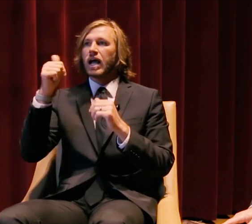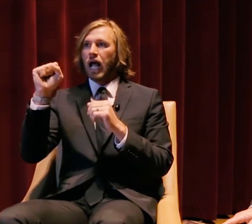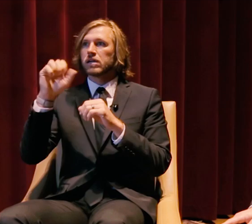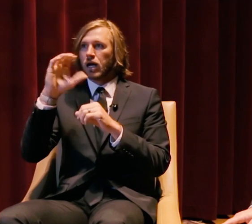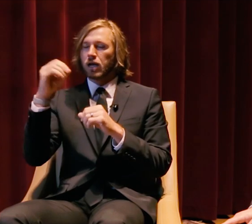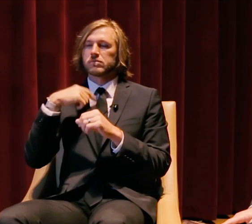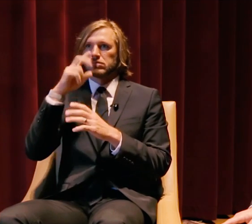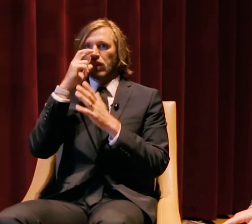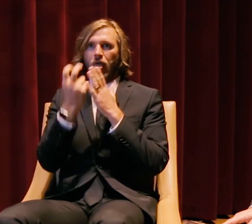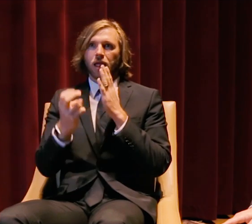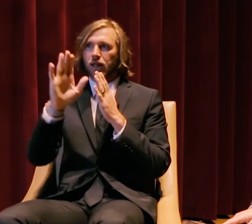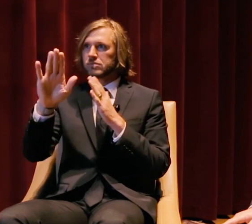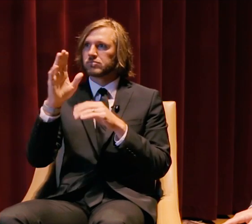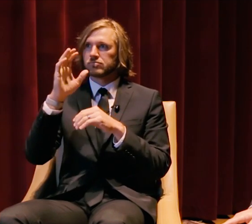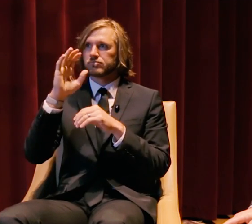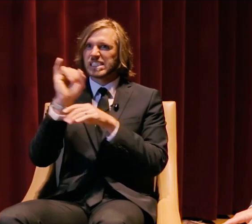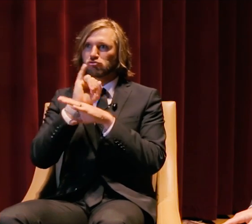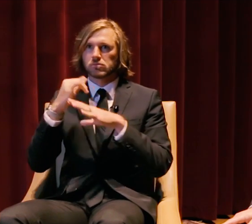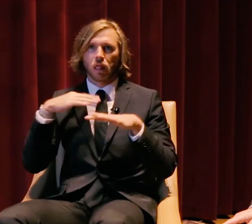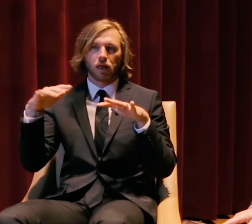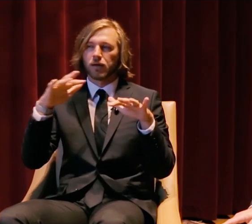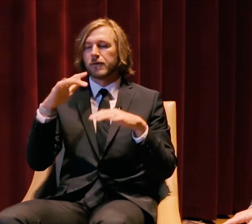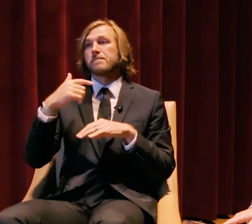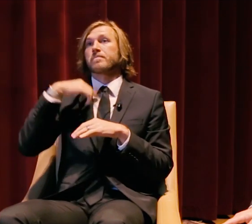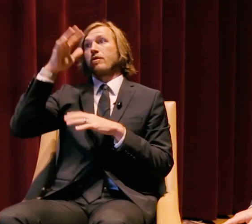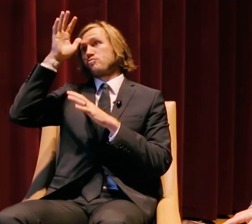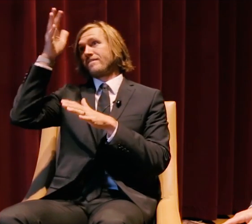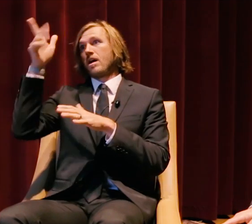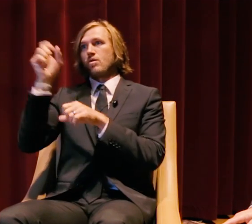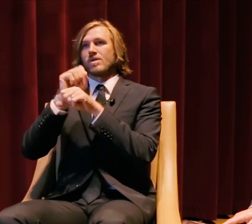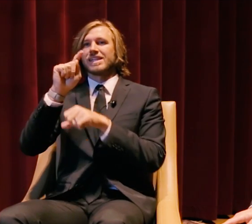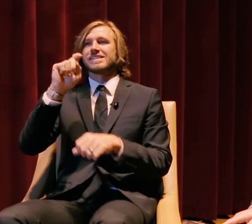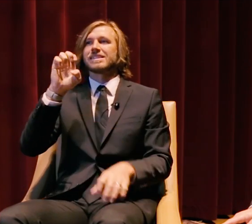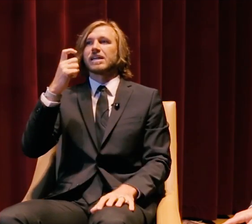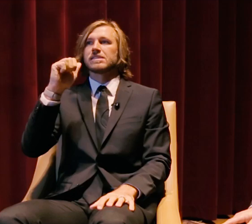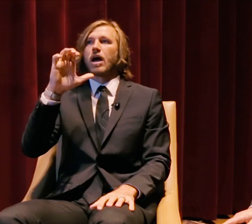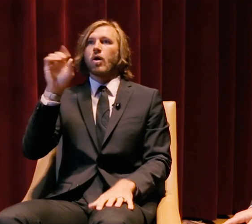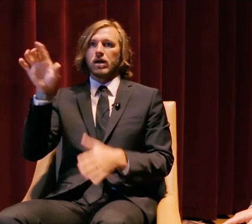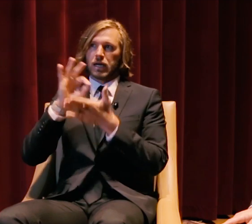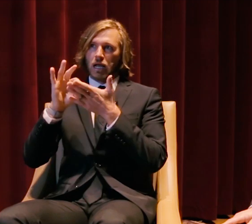and fell in love with the industry. My grandfather worked for Texaco as an accountant.